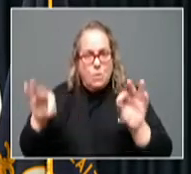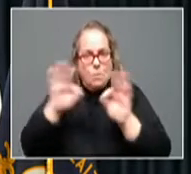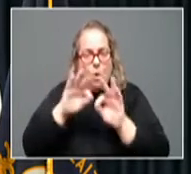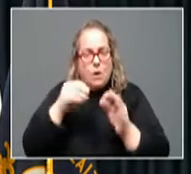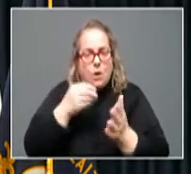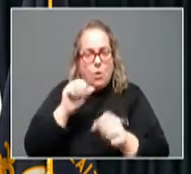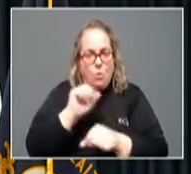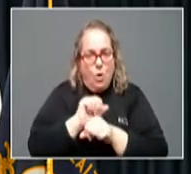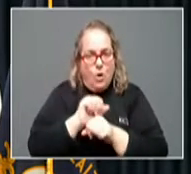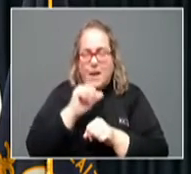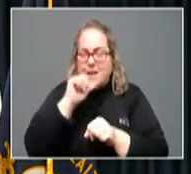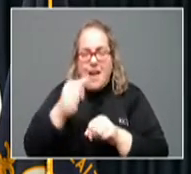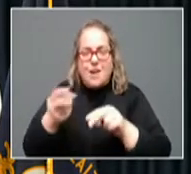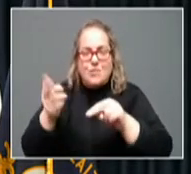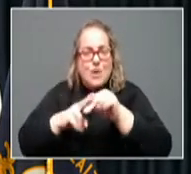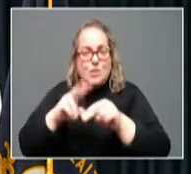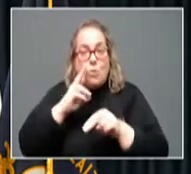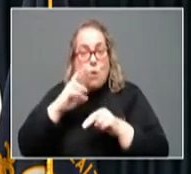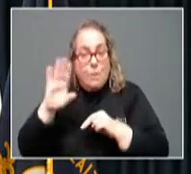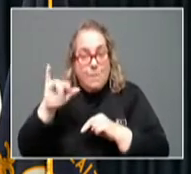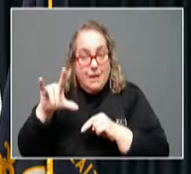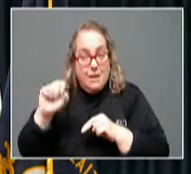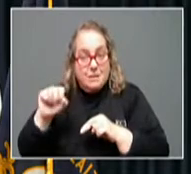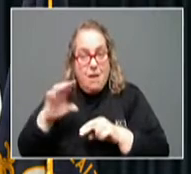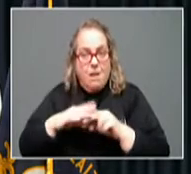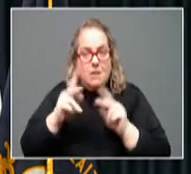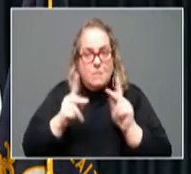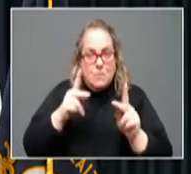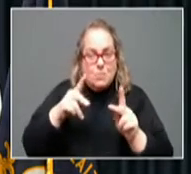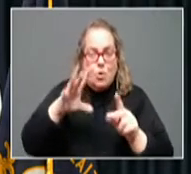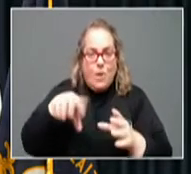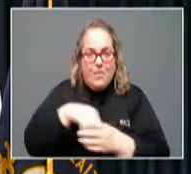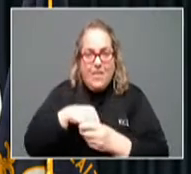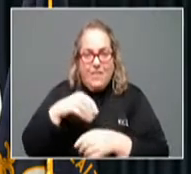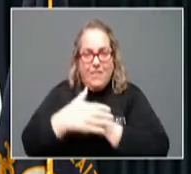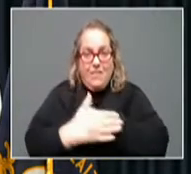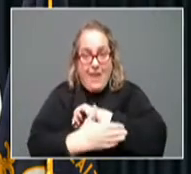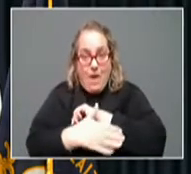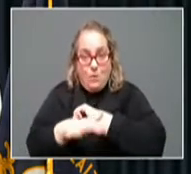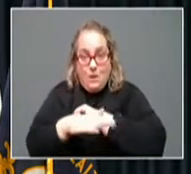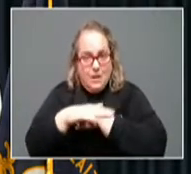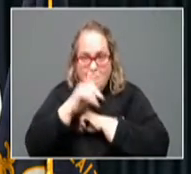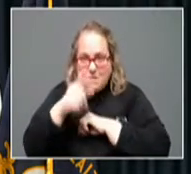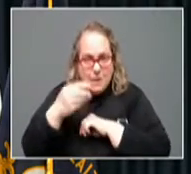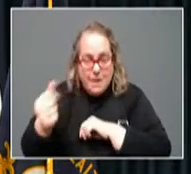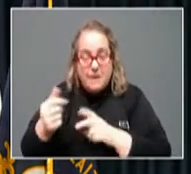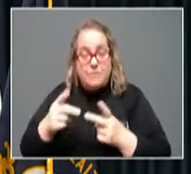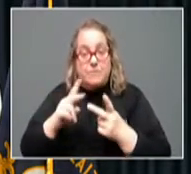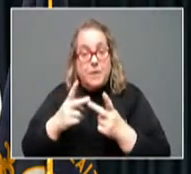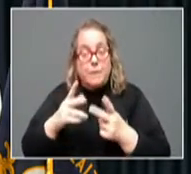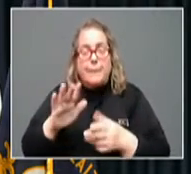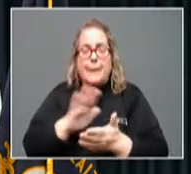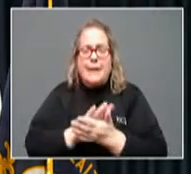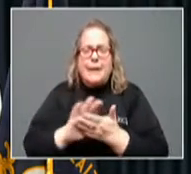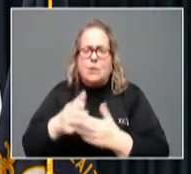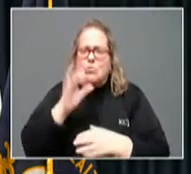bills on, on the people in the county and around it. The second piece is clean drinking water is a basic human right? And there are still a lot of